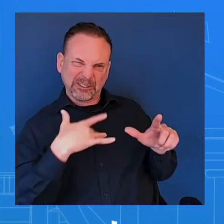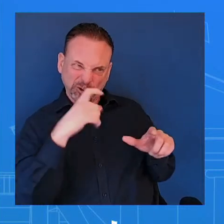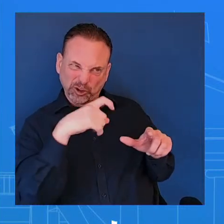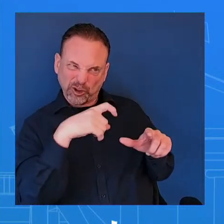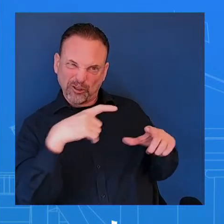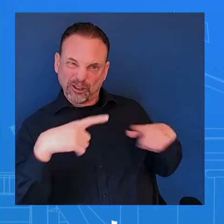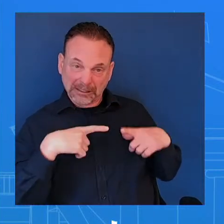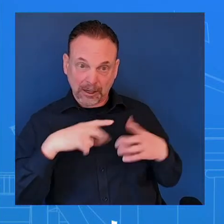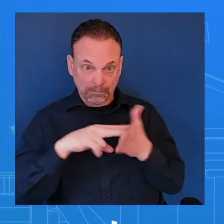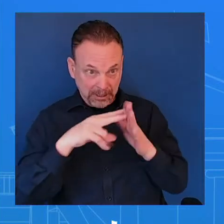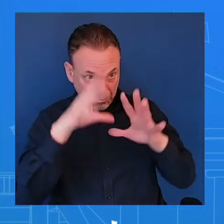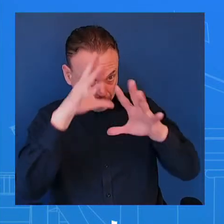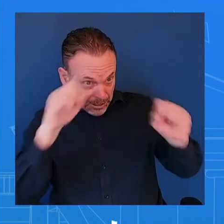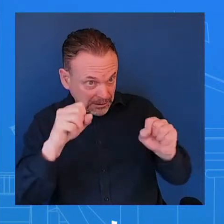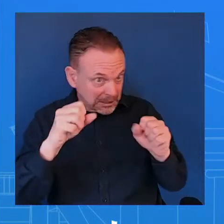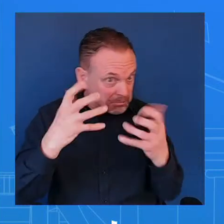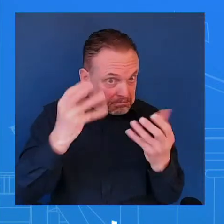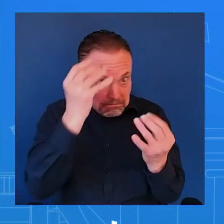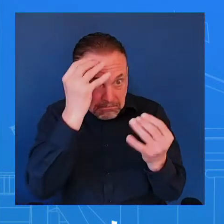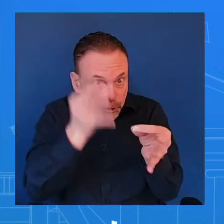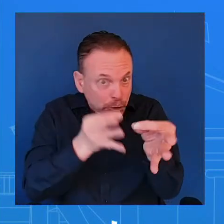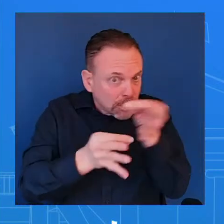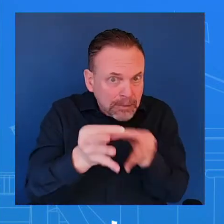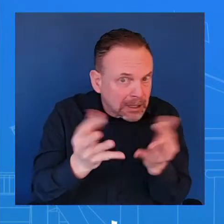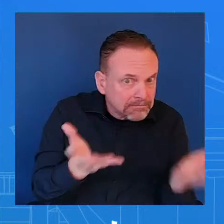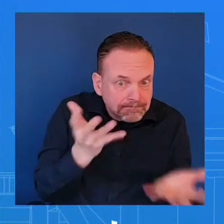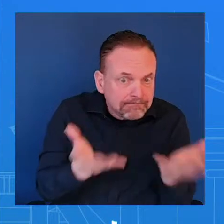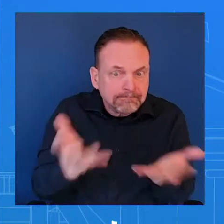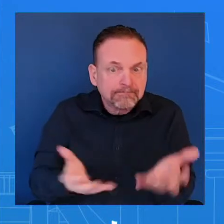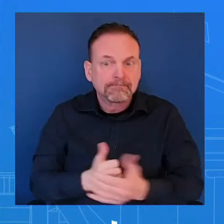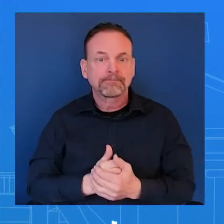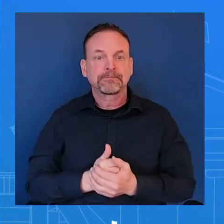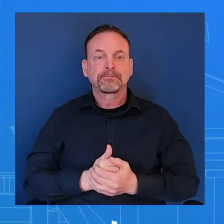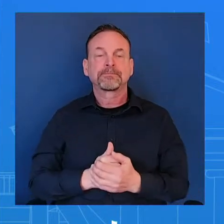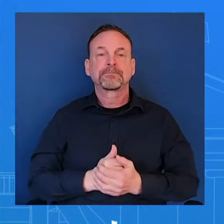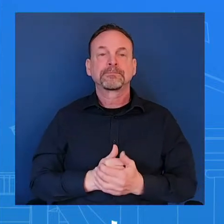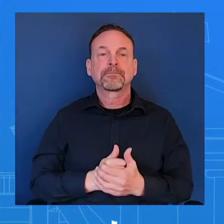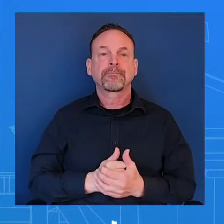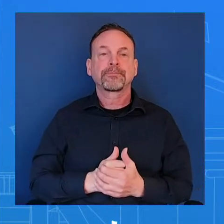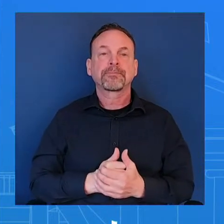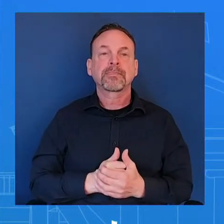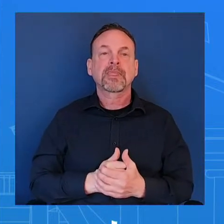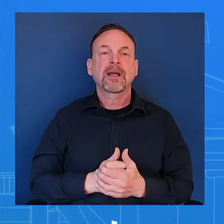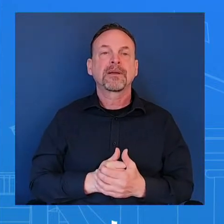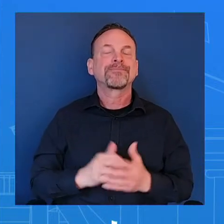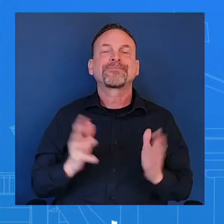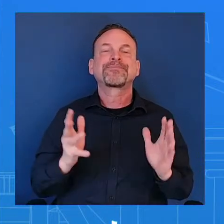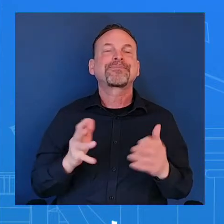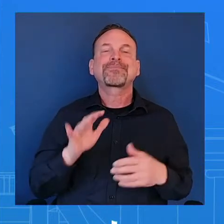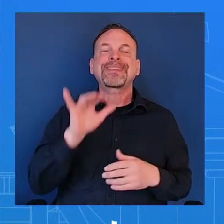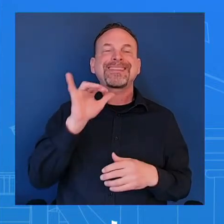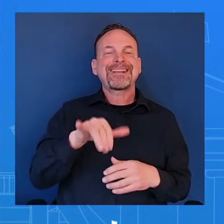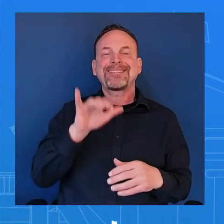That is -- regardless if it's Justice Sotomayor or any other Just- -- Justice on the bench, that is for them to make.